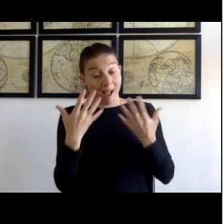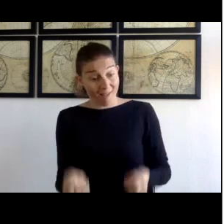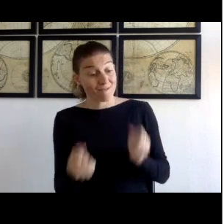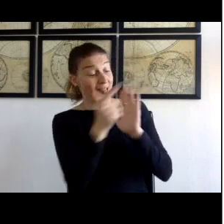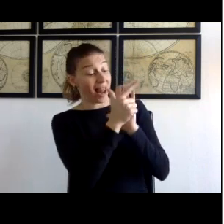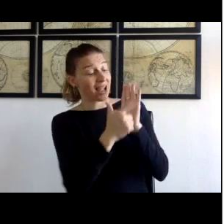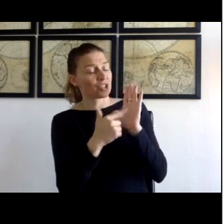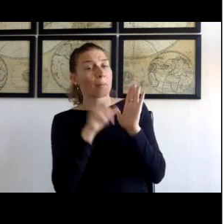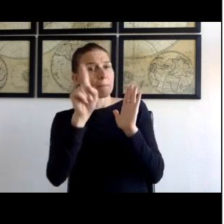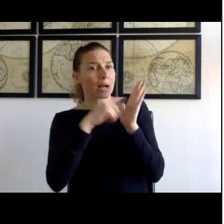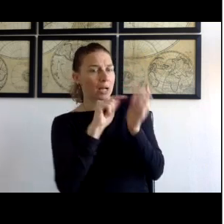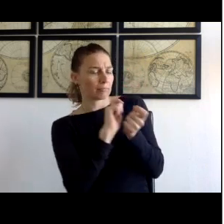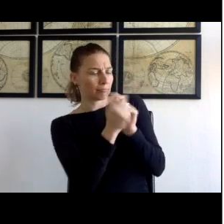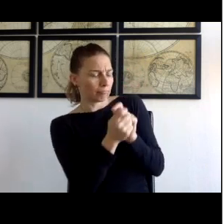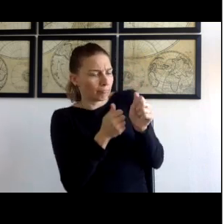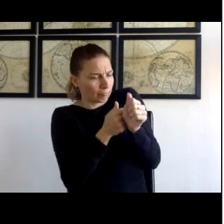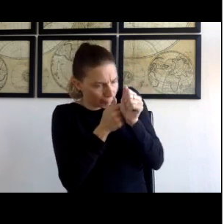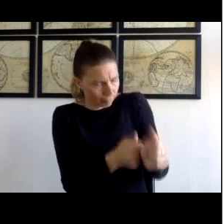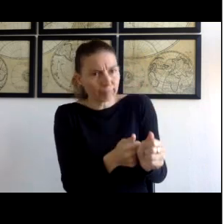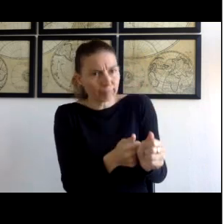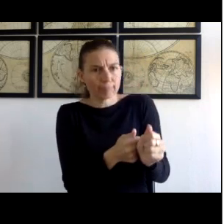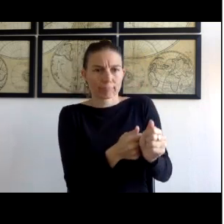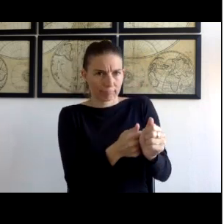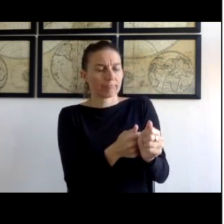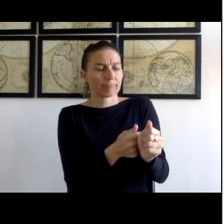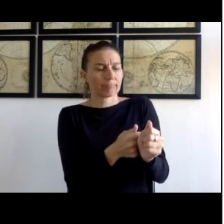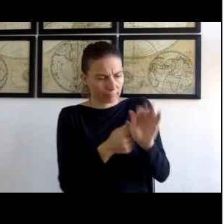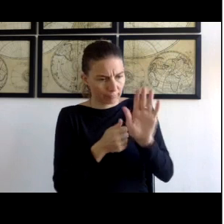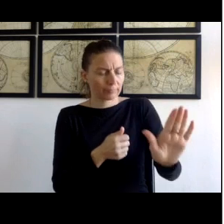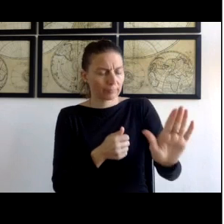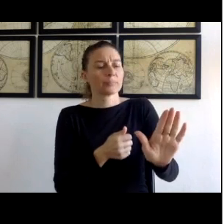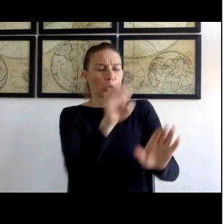to make sure they are in line with the European legislation.